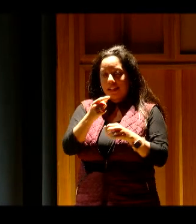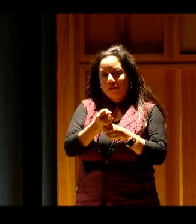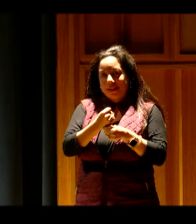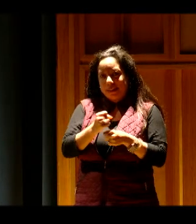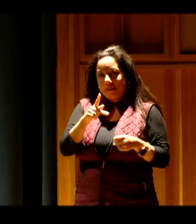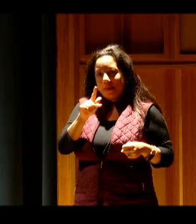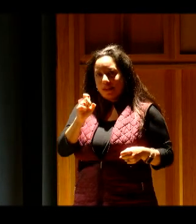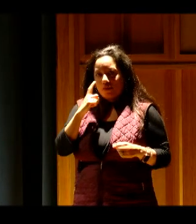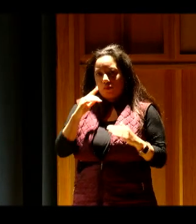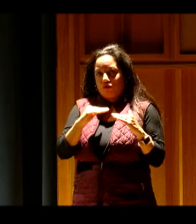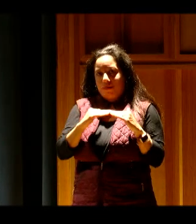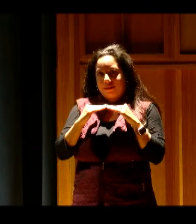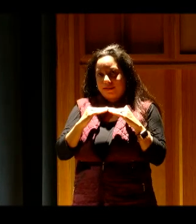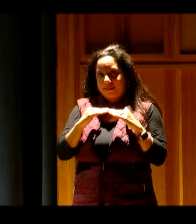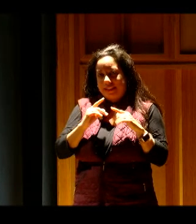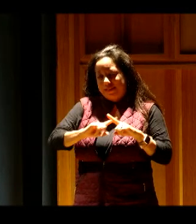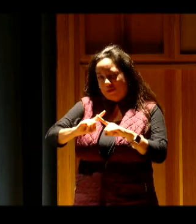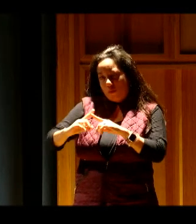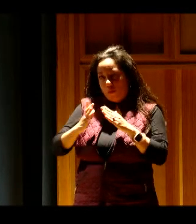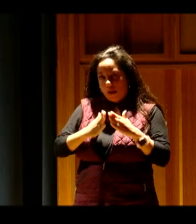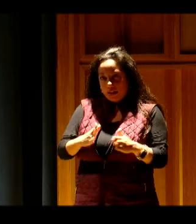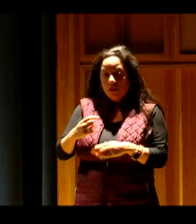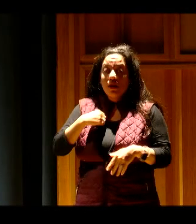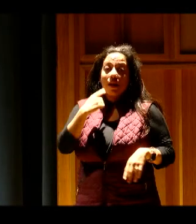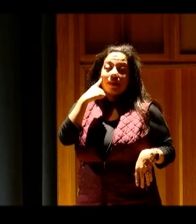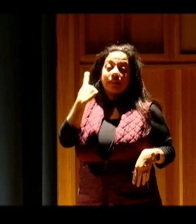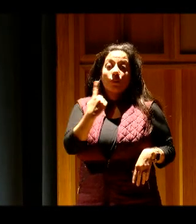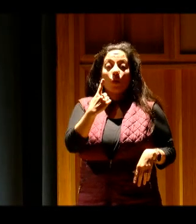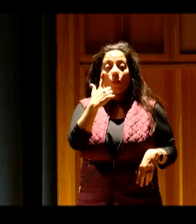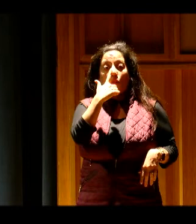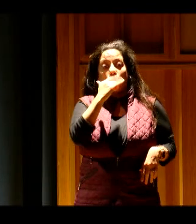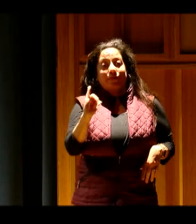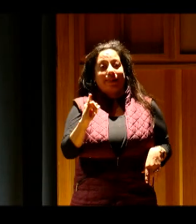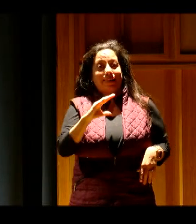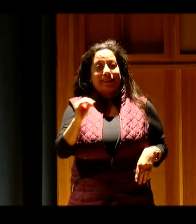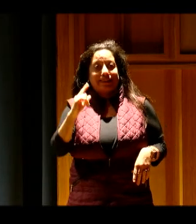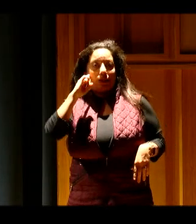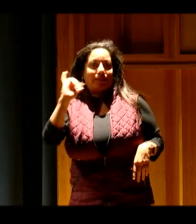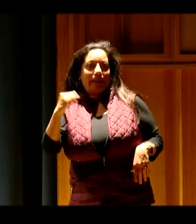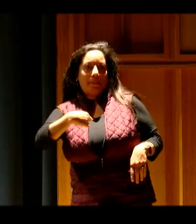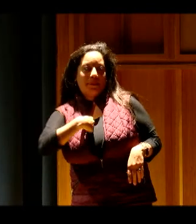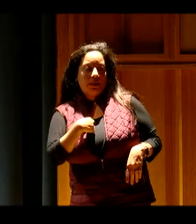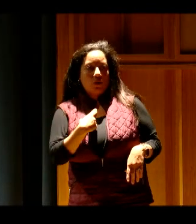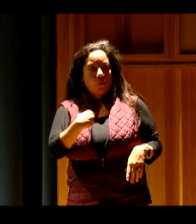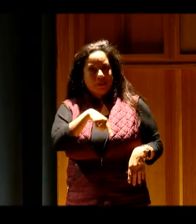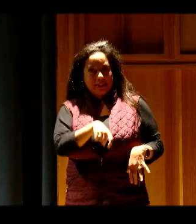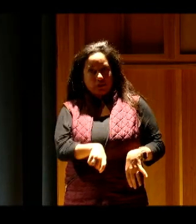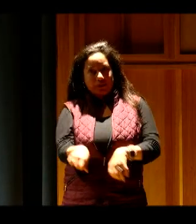And I think you know somebody who looks and sounds like me, we really need to take this on. It's been said several times today.